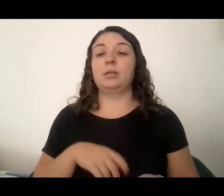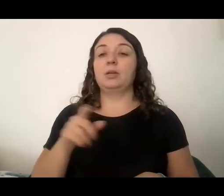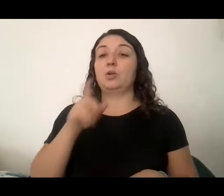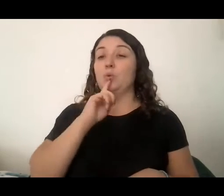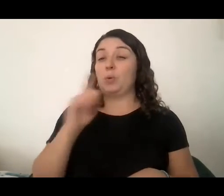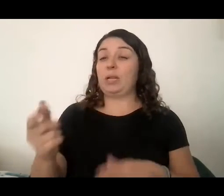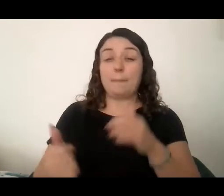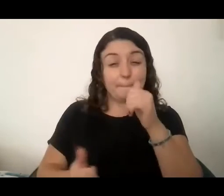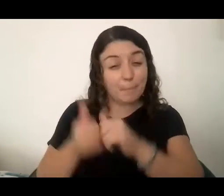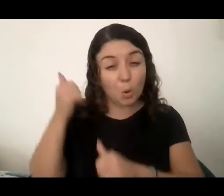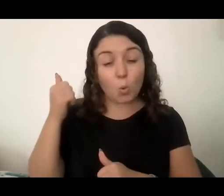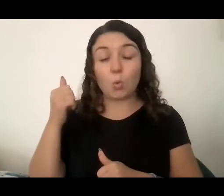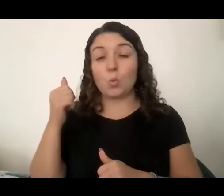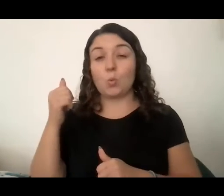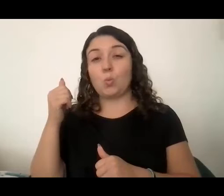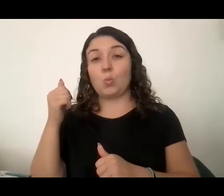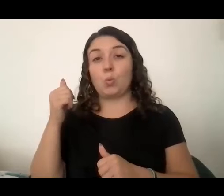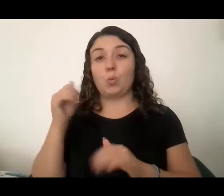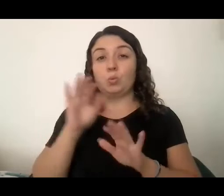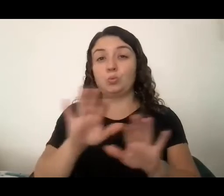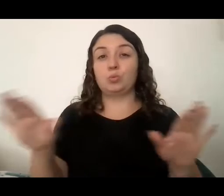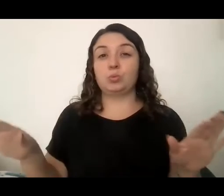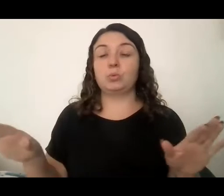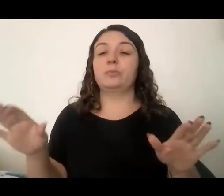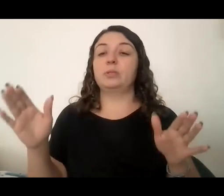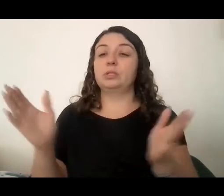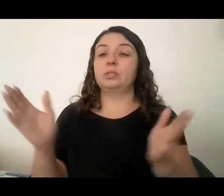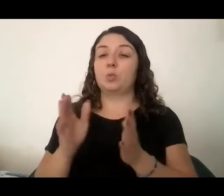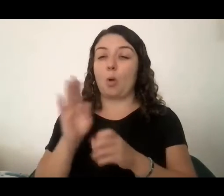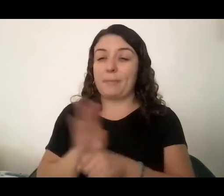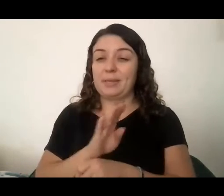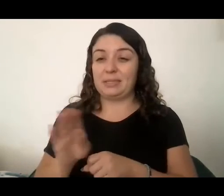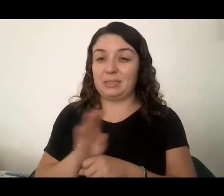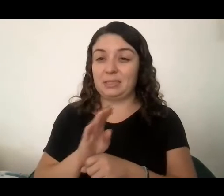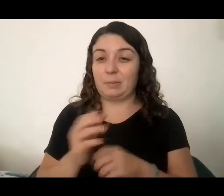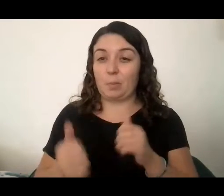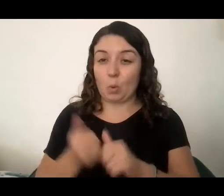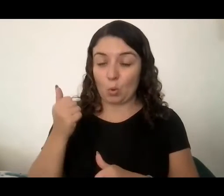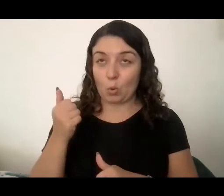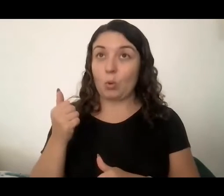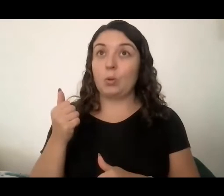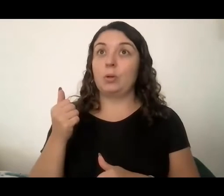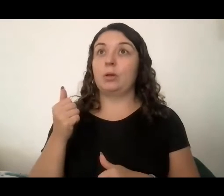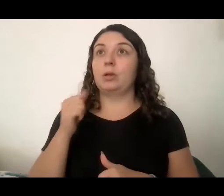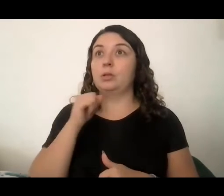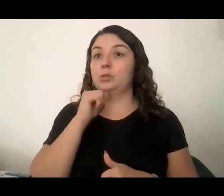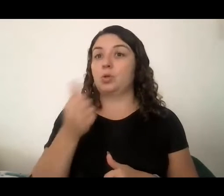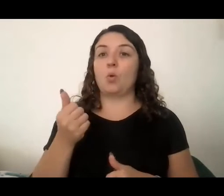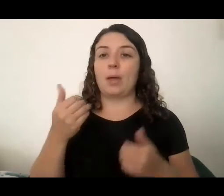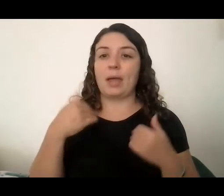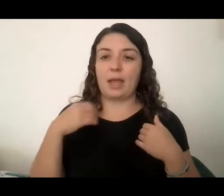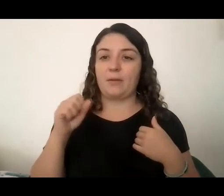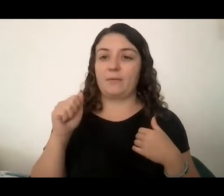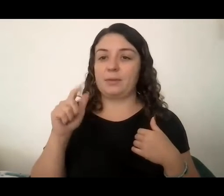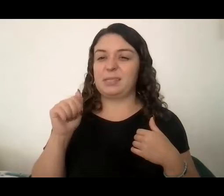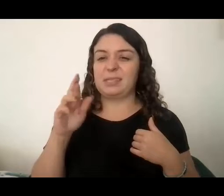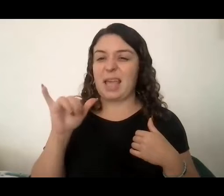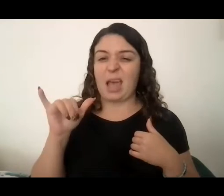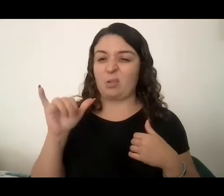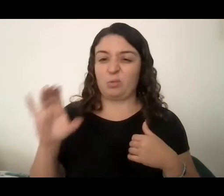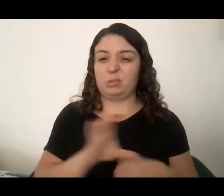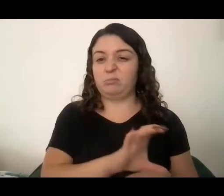of most small businesses do not draw salary, do not set themselves up that way, especially